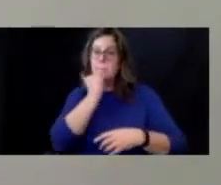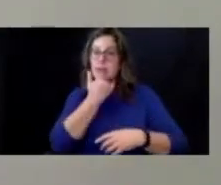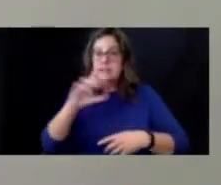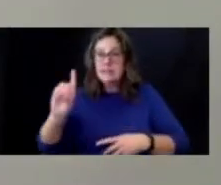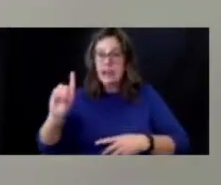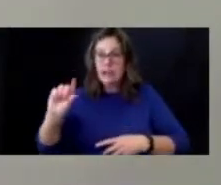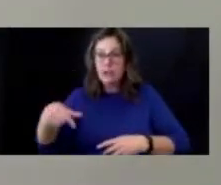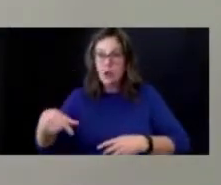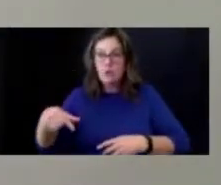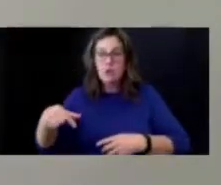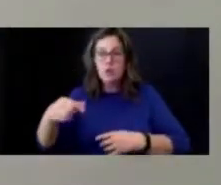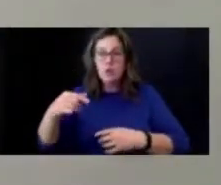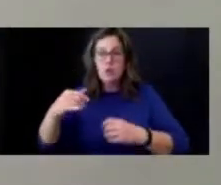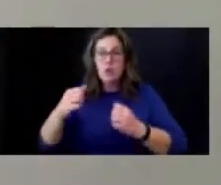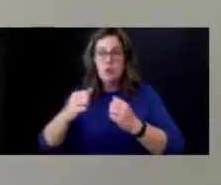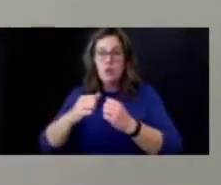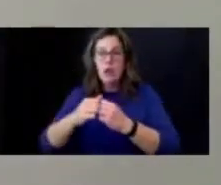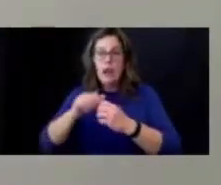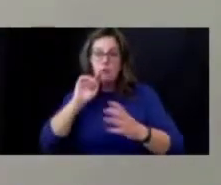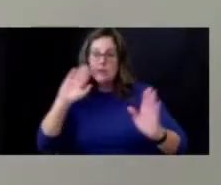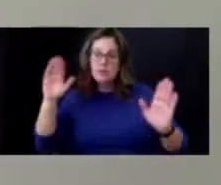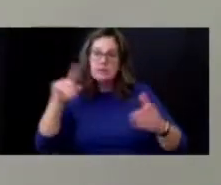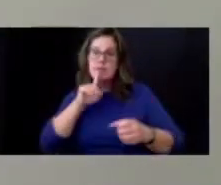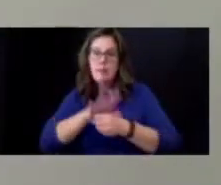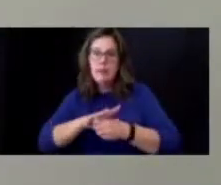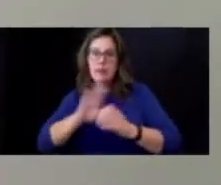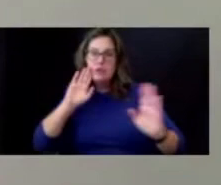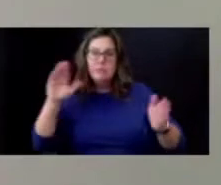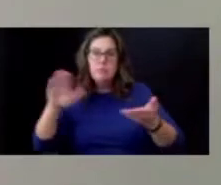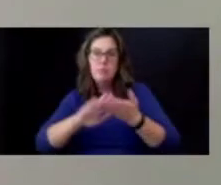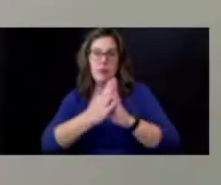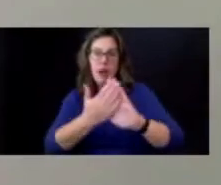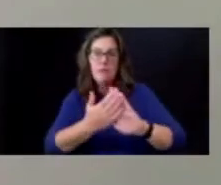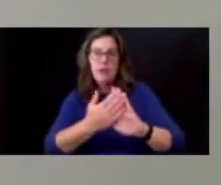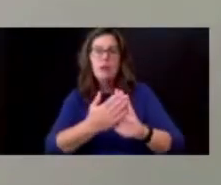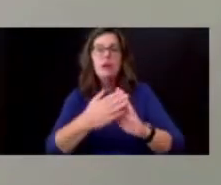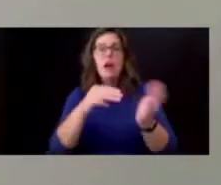becoming a medical doctor back then you know i wanted to fix our broken health care system